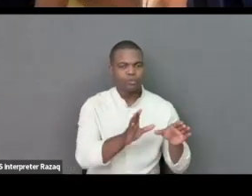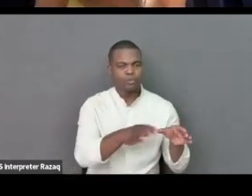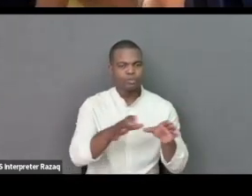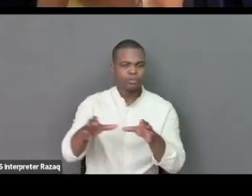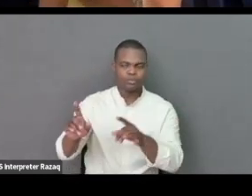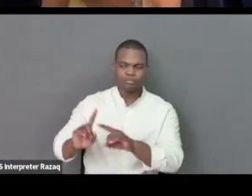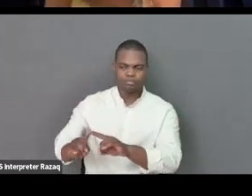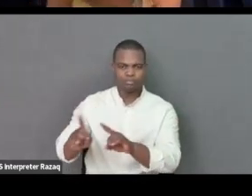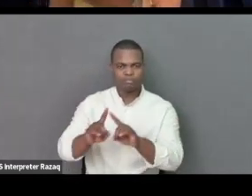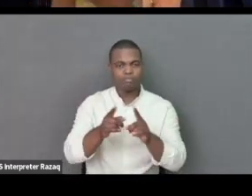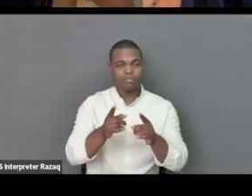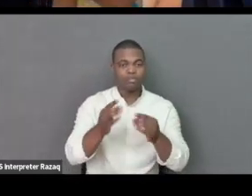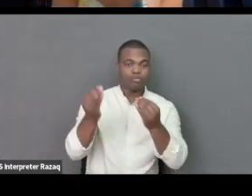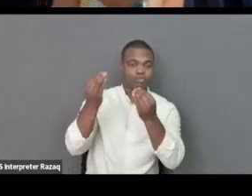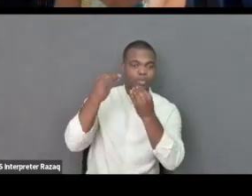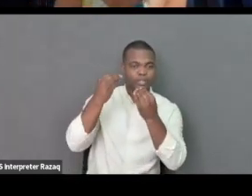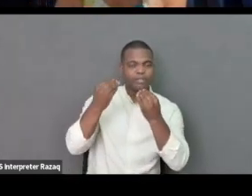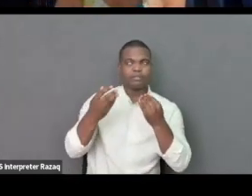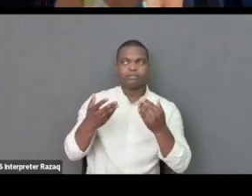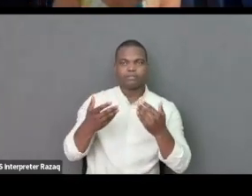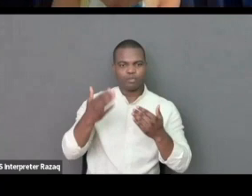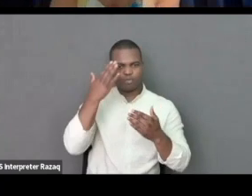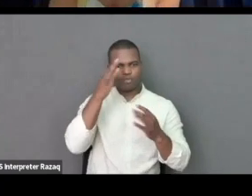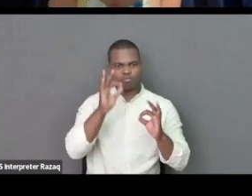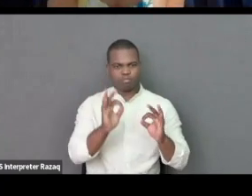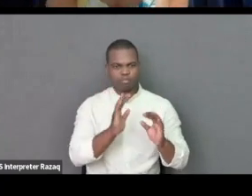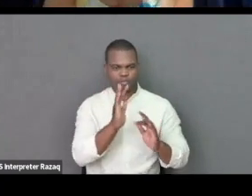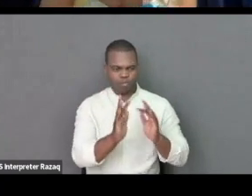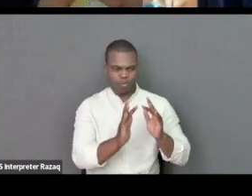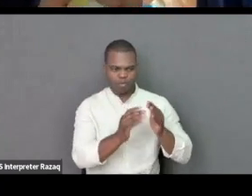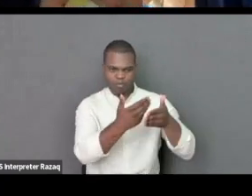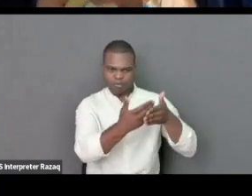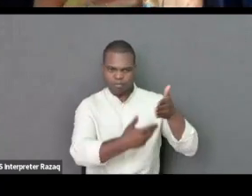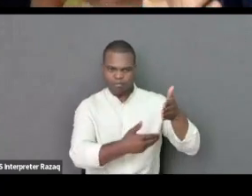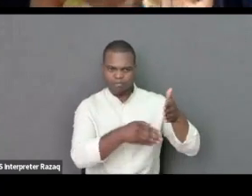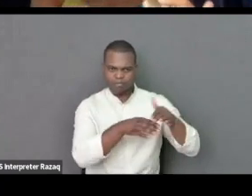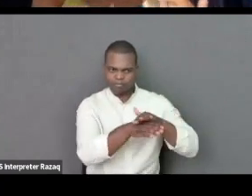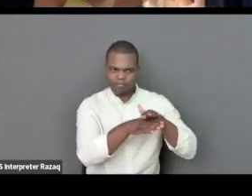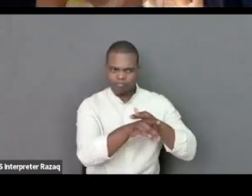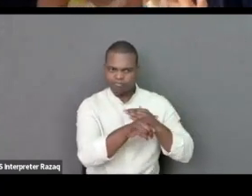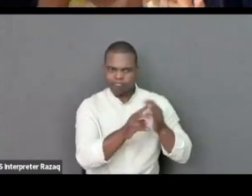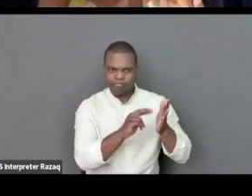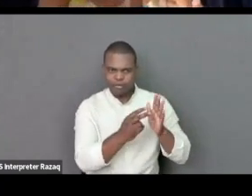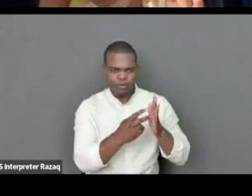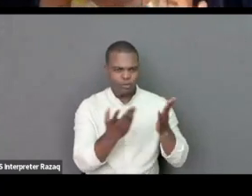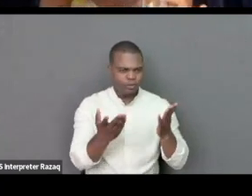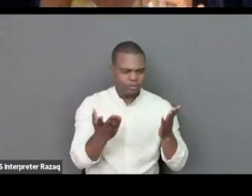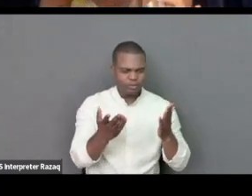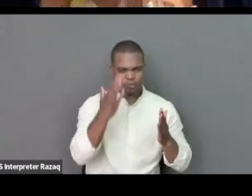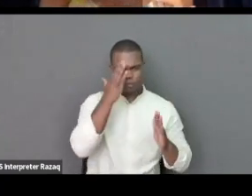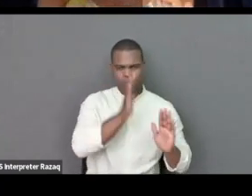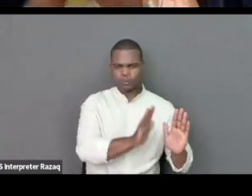ever now and then meet people where this is a little bit still blurred, or maybe they have an idea of what accessibility can be for